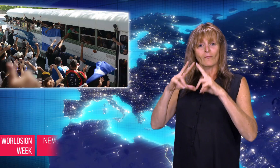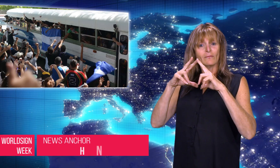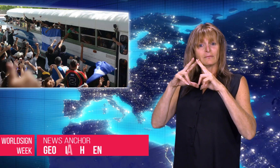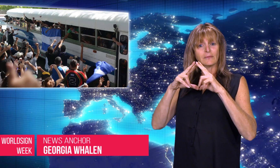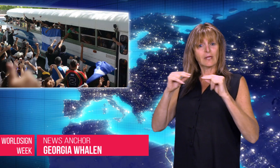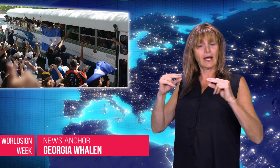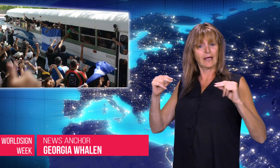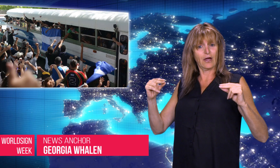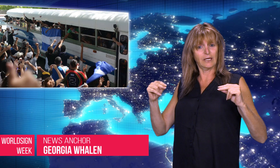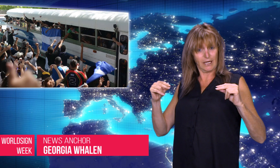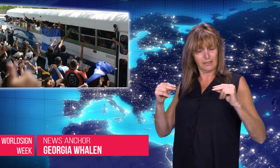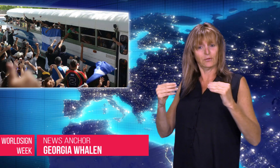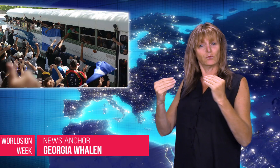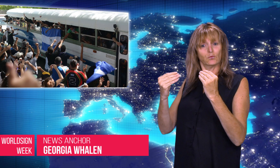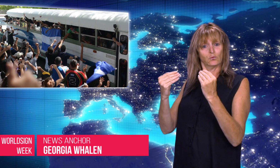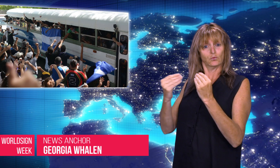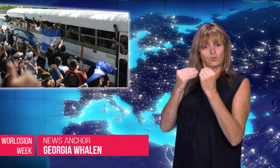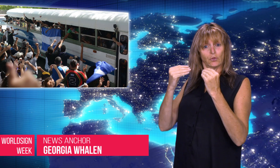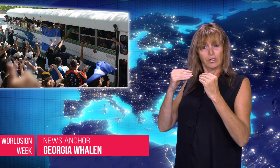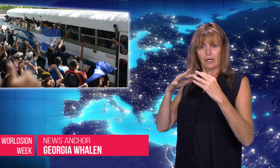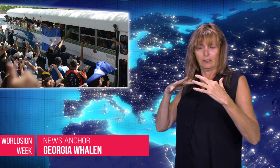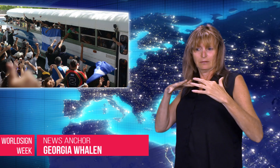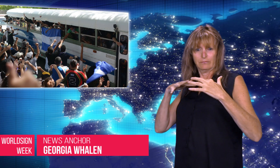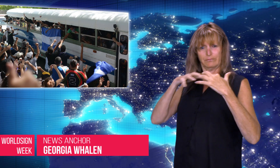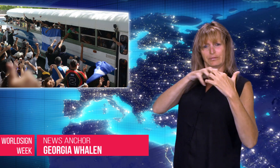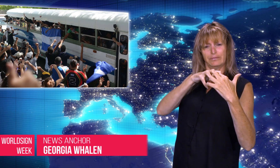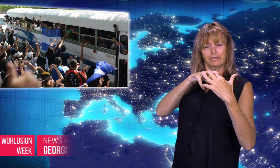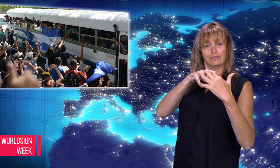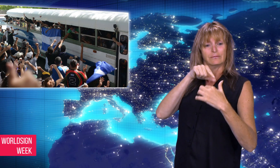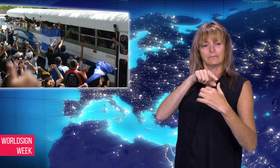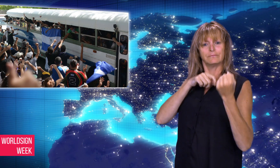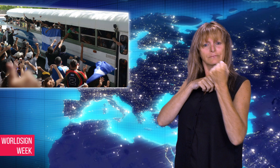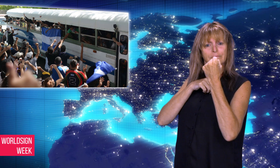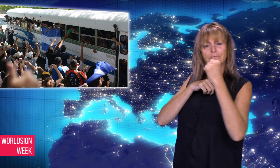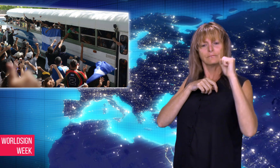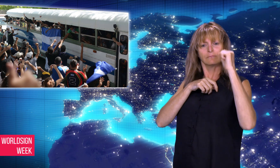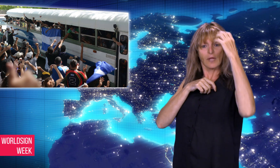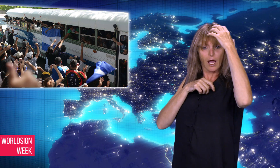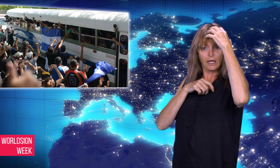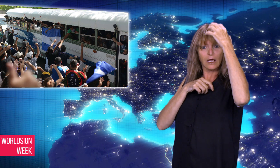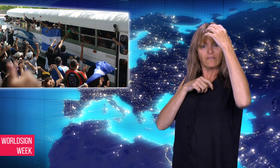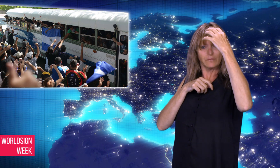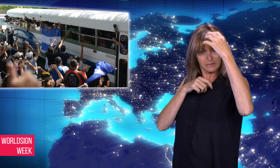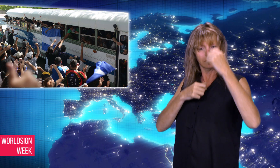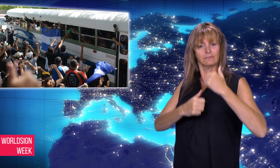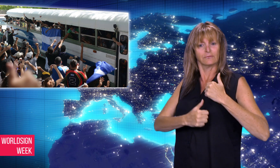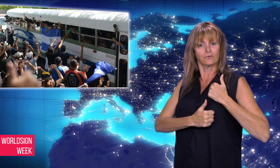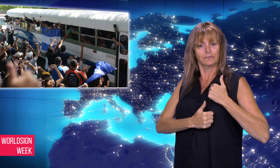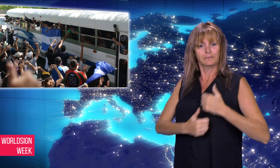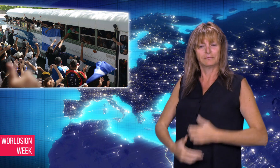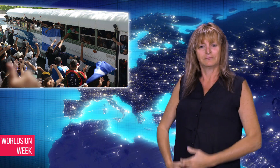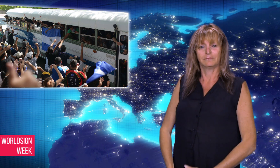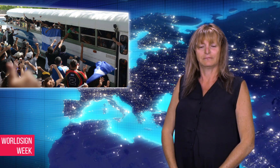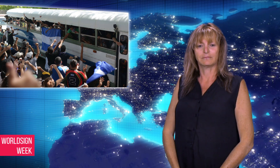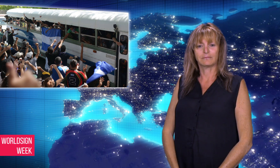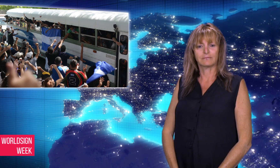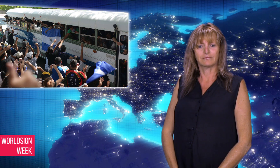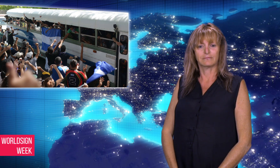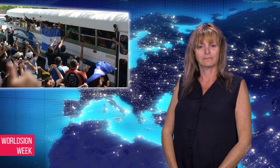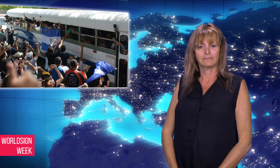Georgia: Nicaraguan students clash with pro-government troops